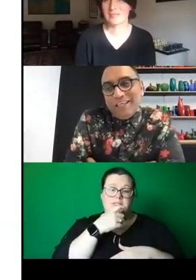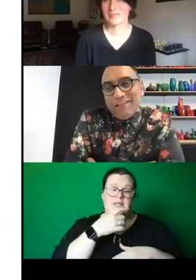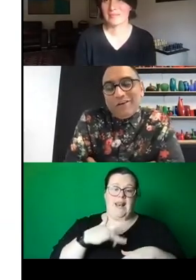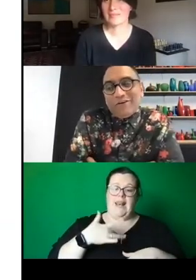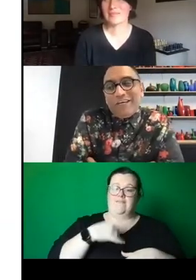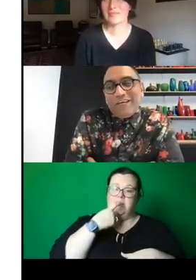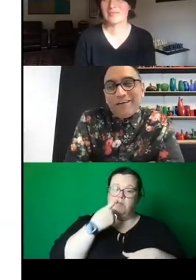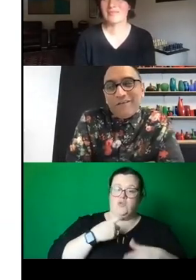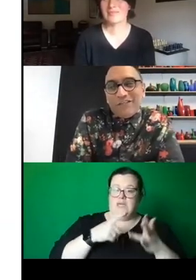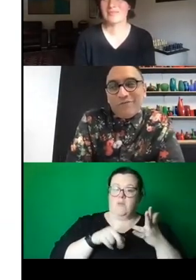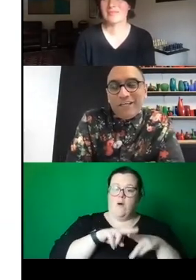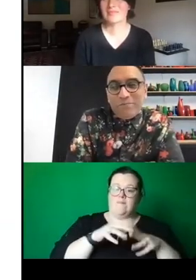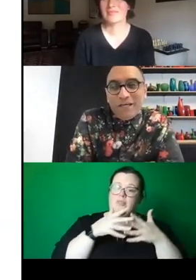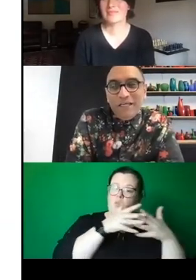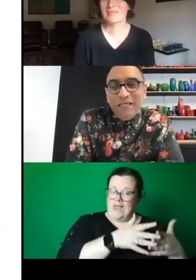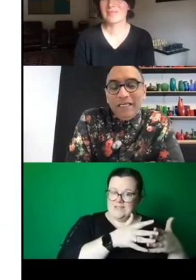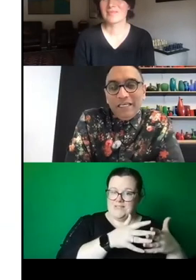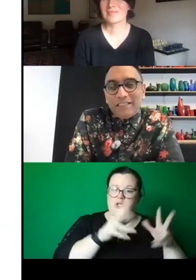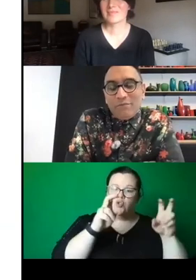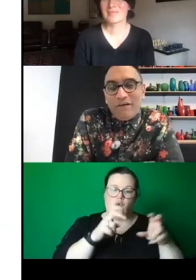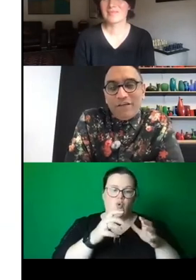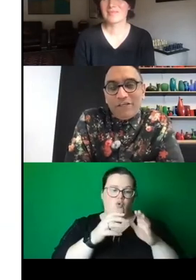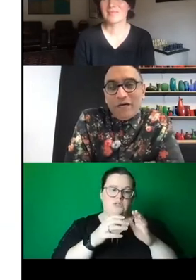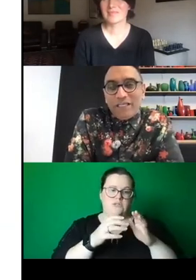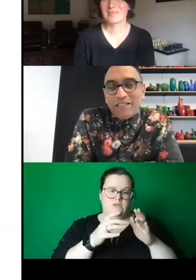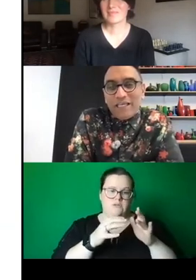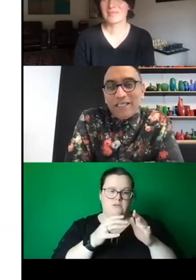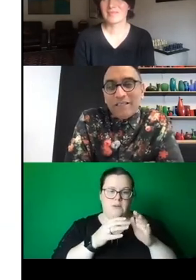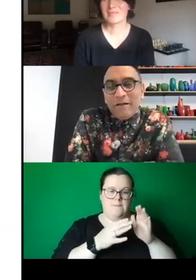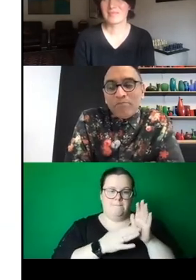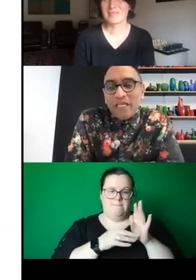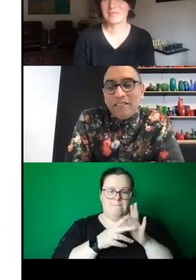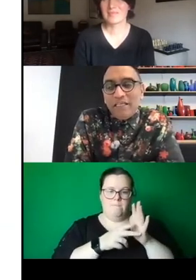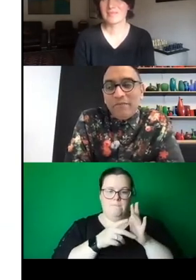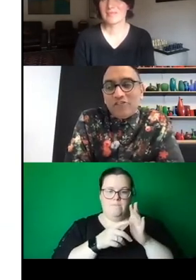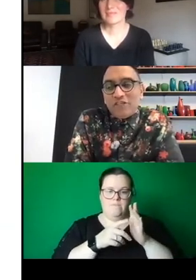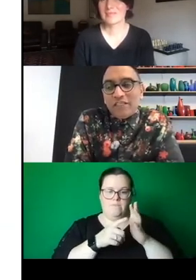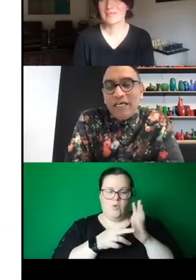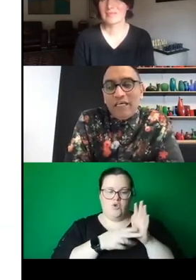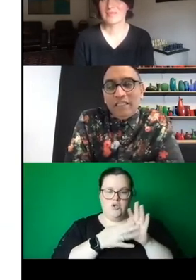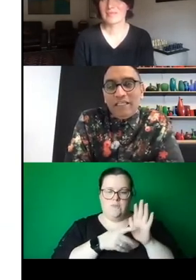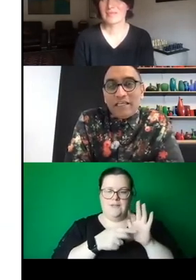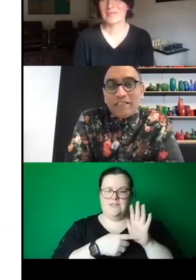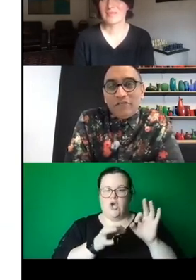concrete archives curated by lisa radford and yuani scarce as nina mentioned that the exhibition